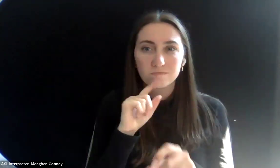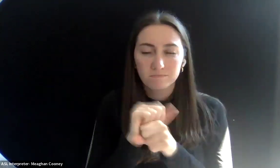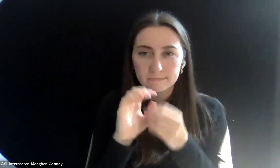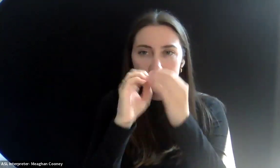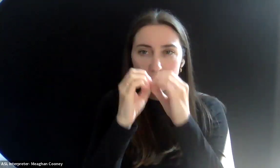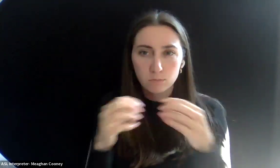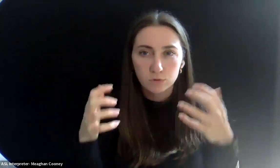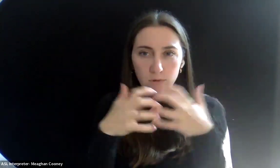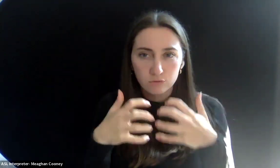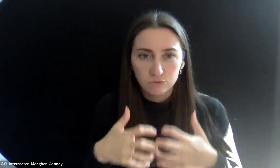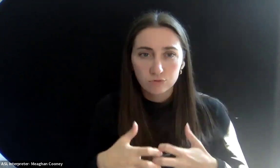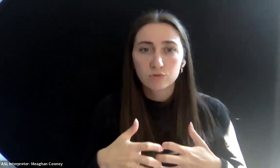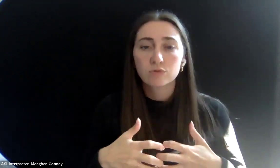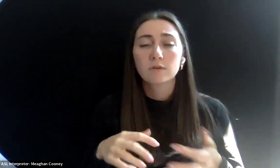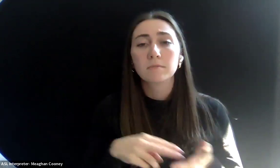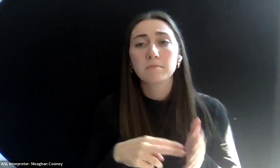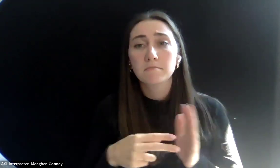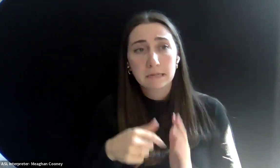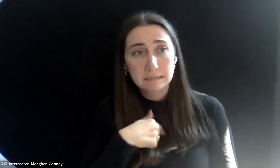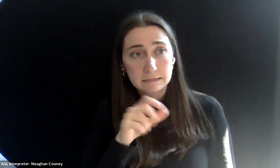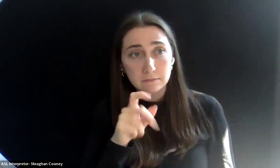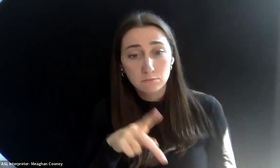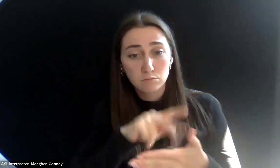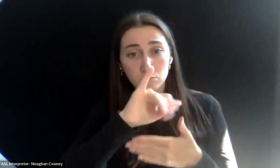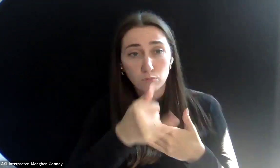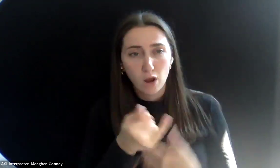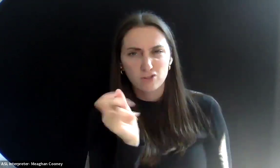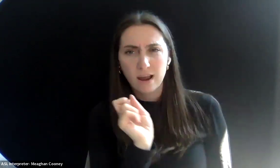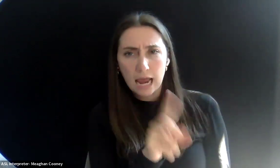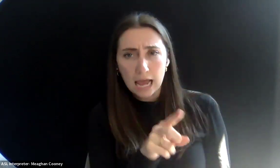So we would ask the project to consult the numeric values that